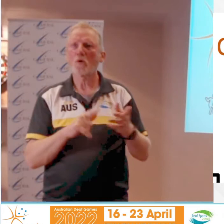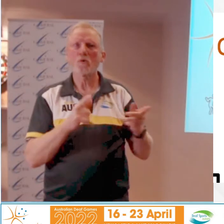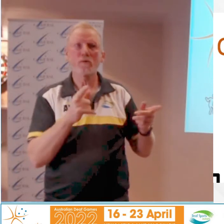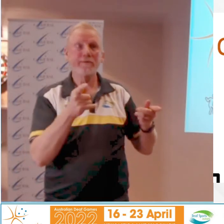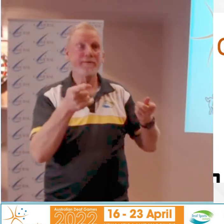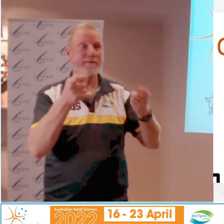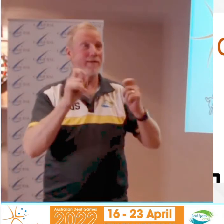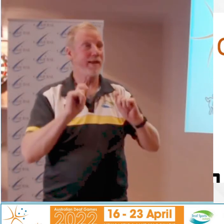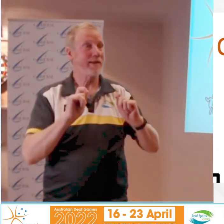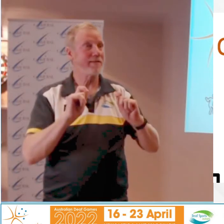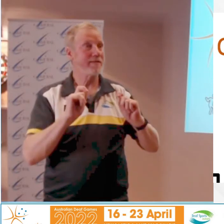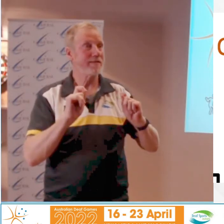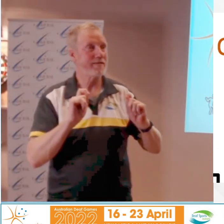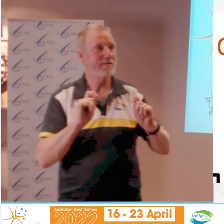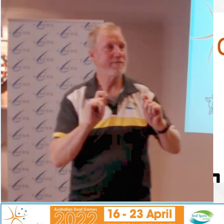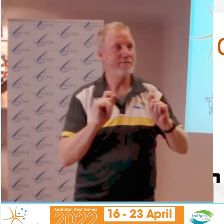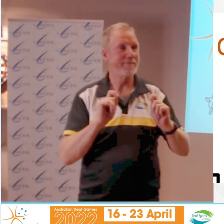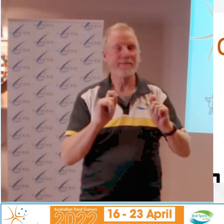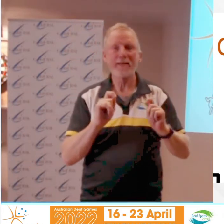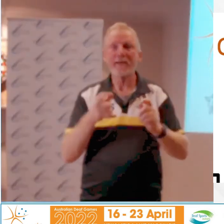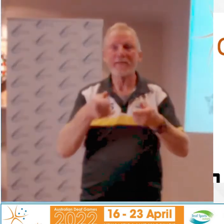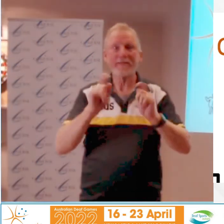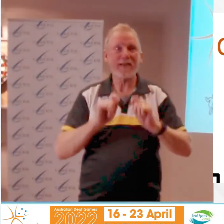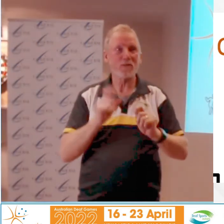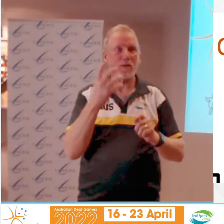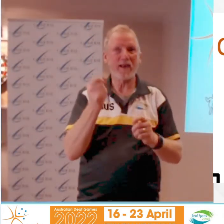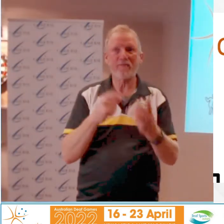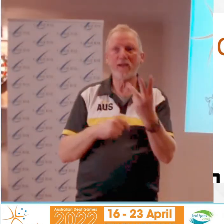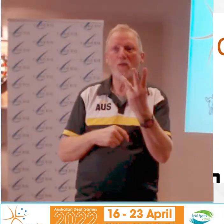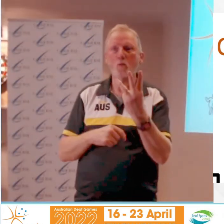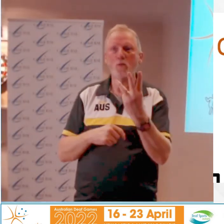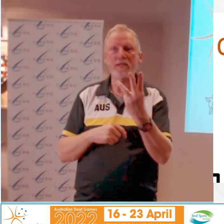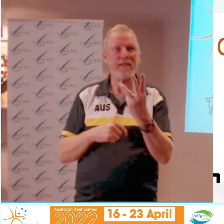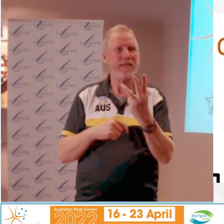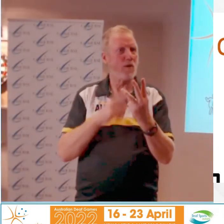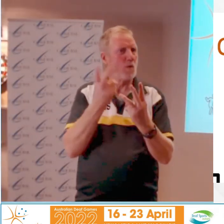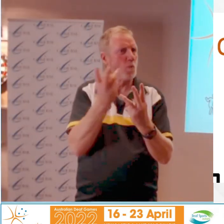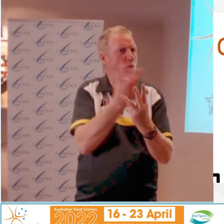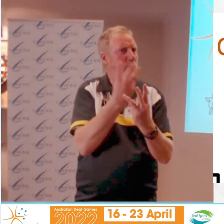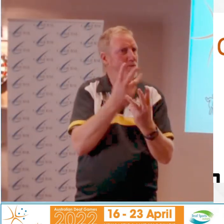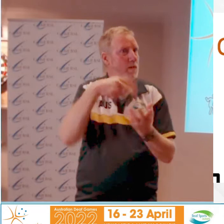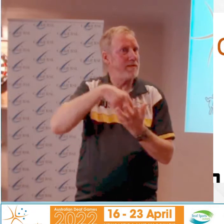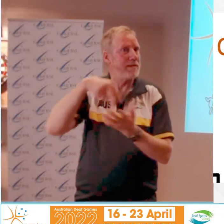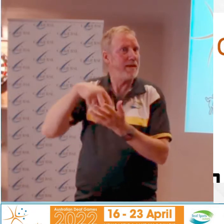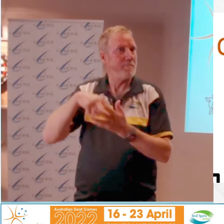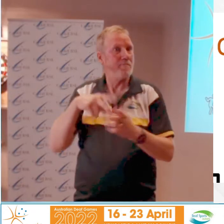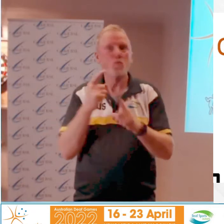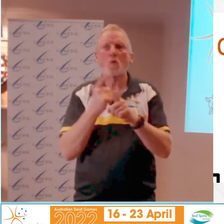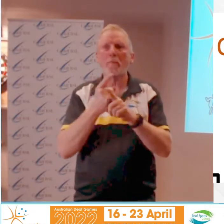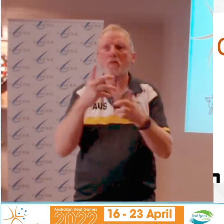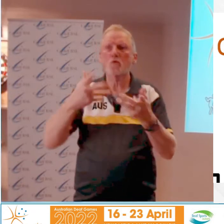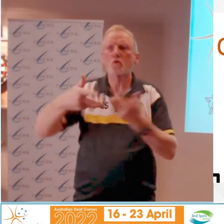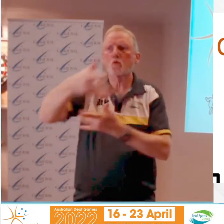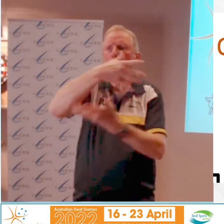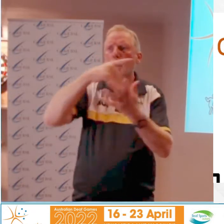thank you Andrew okay next up we have was it the three of you gonna come up